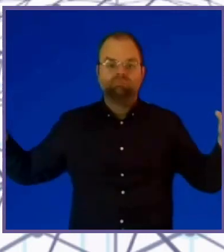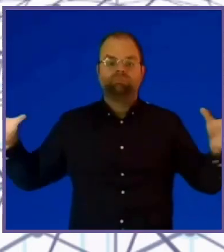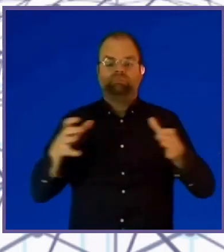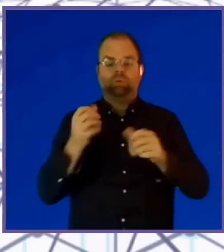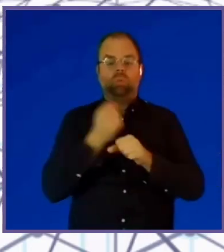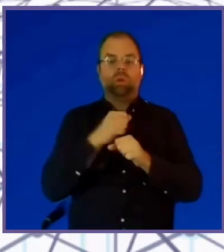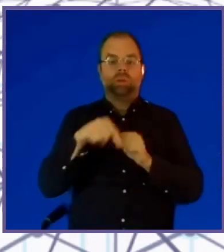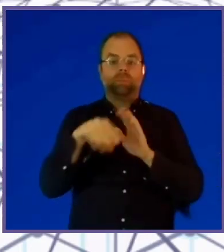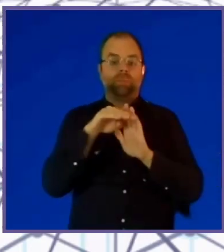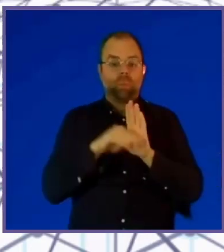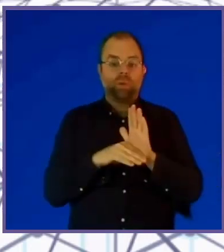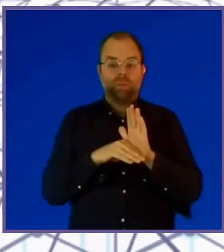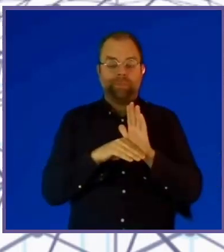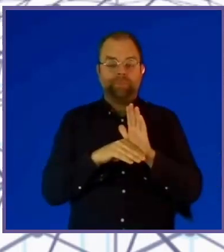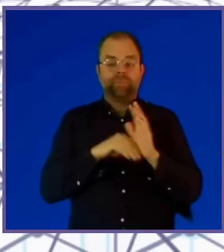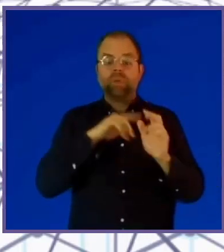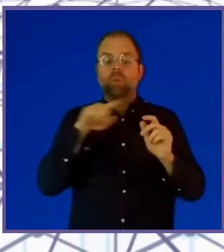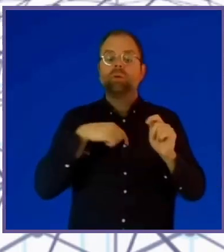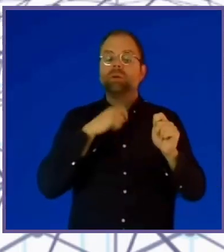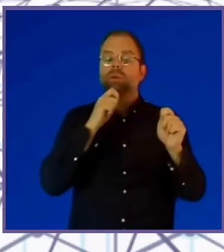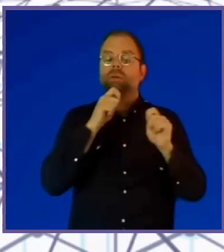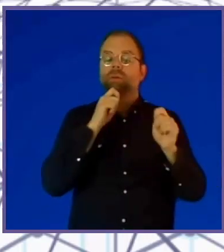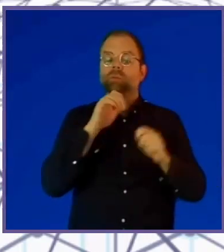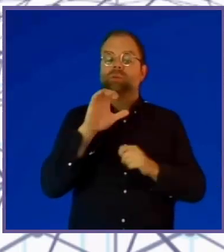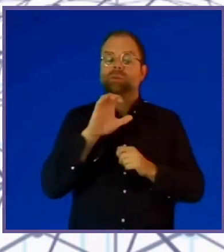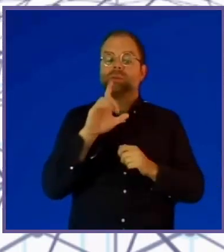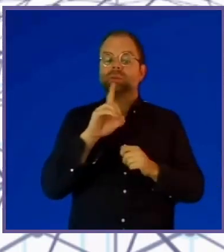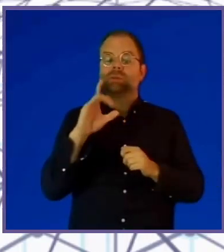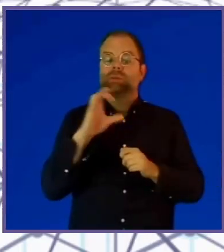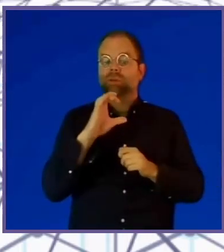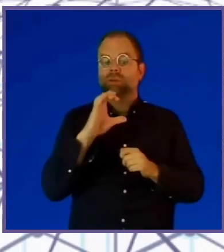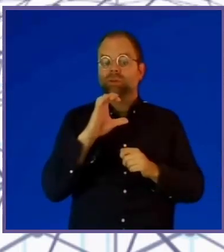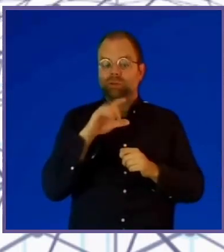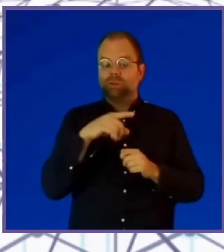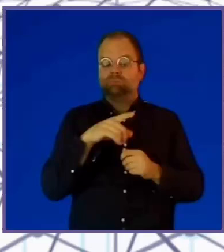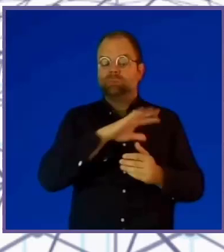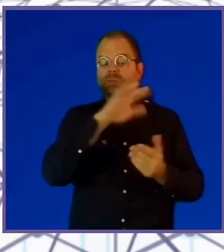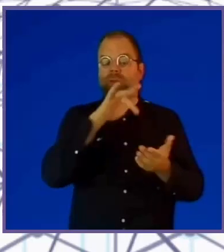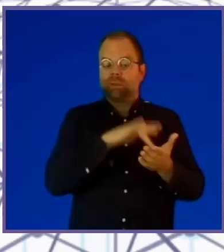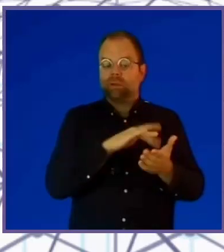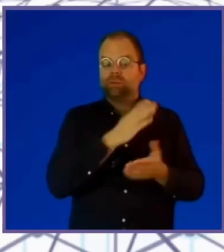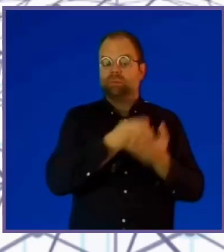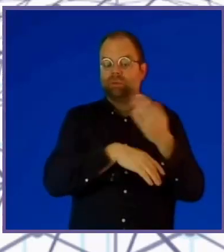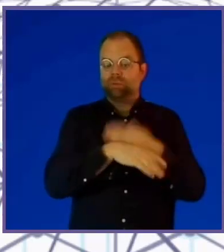They receive around 250 to 300 wheelchairs every year on a regular basis.